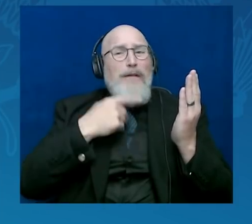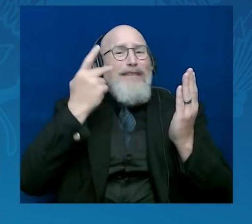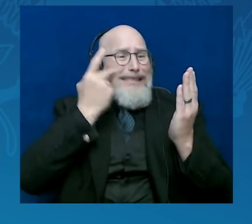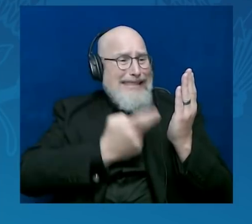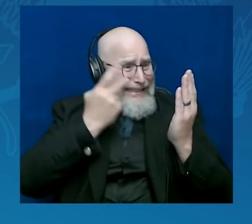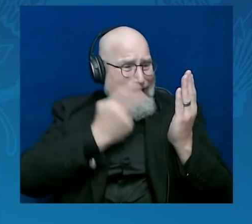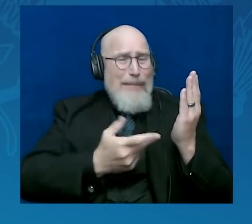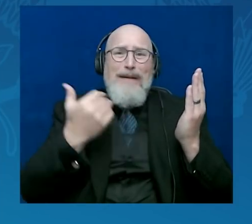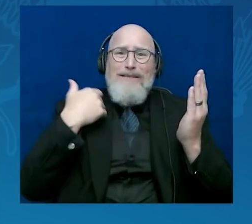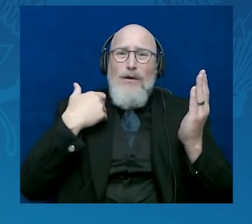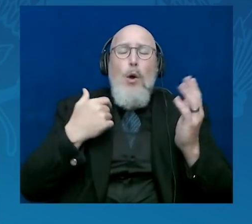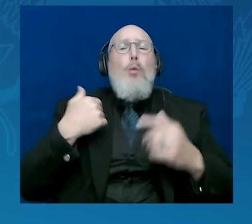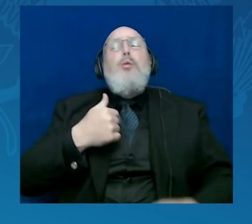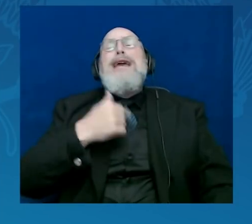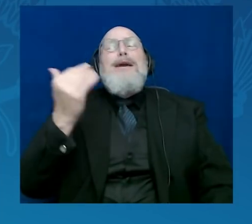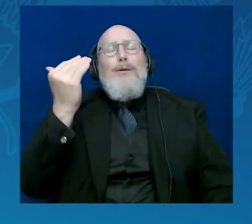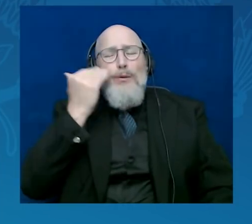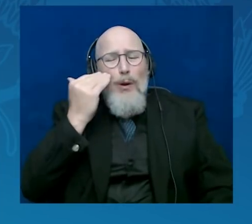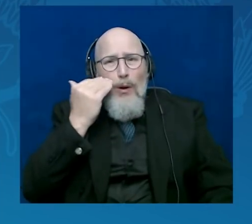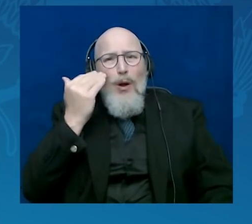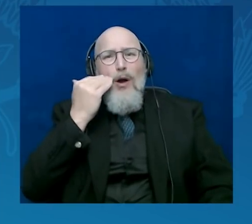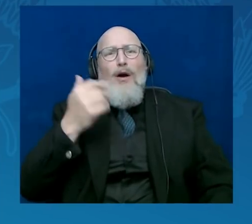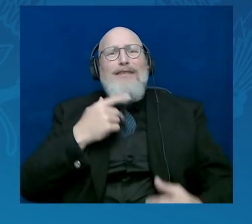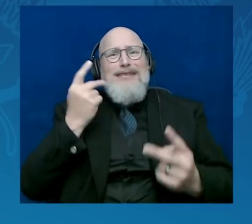Russia will plead ignorance and innocence,